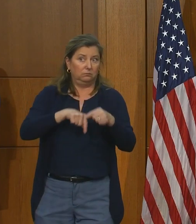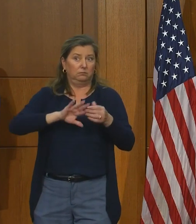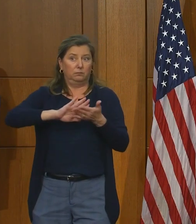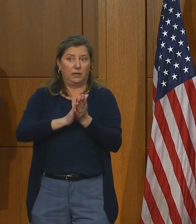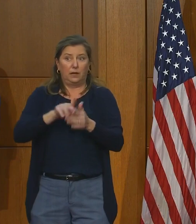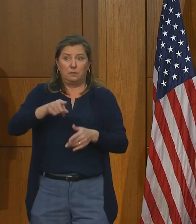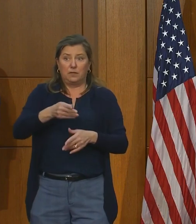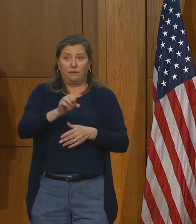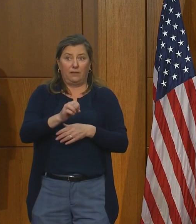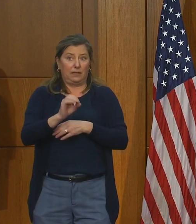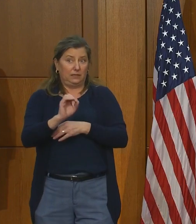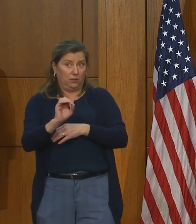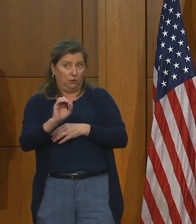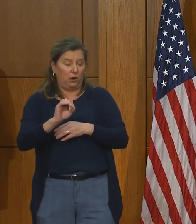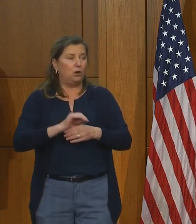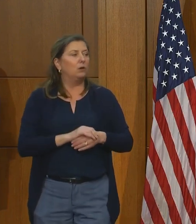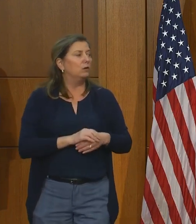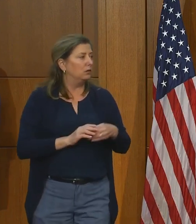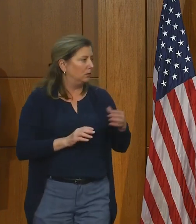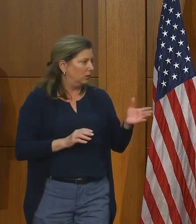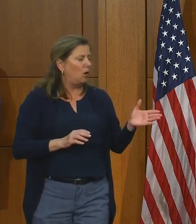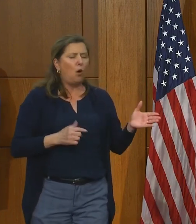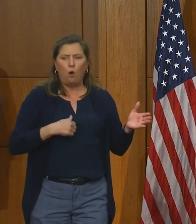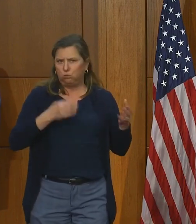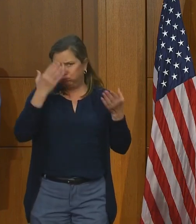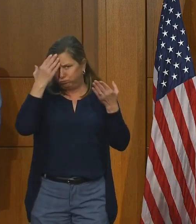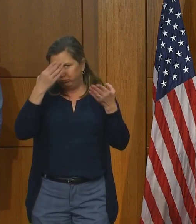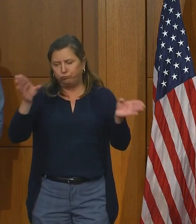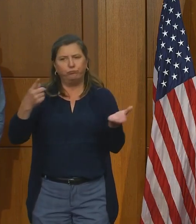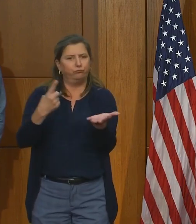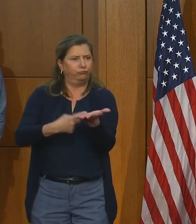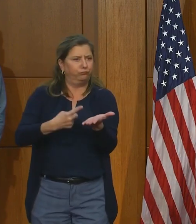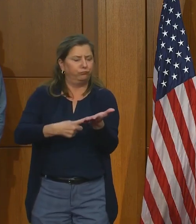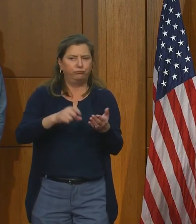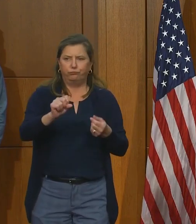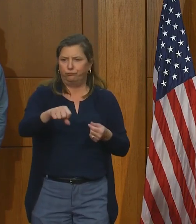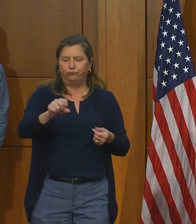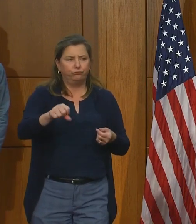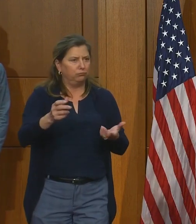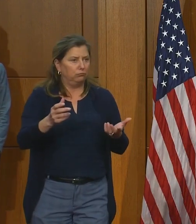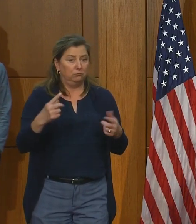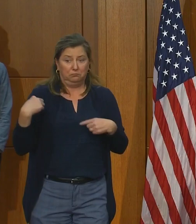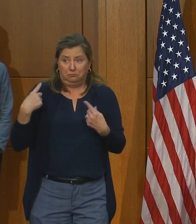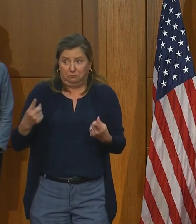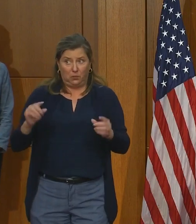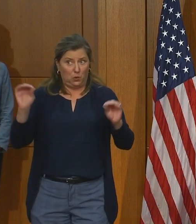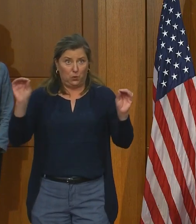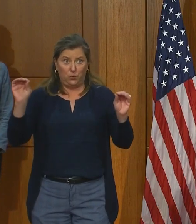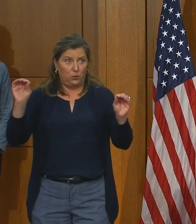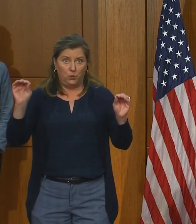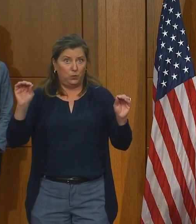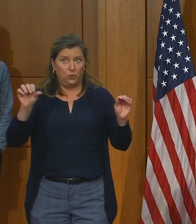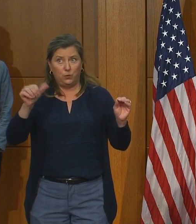MIGHT CONSIDER TALKING WITH THEM ABOUT BACK IN THE FACE OF.